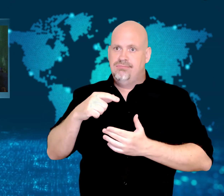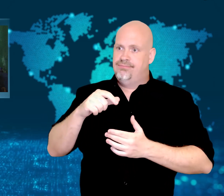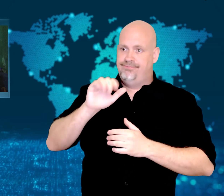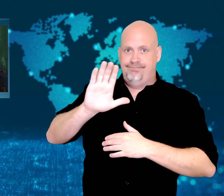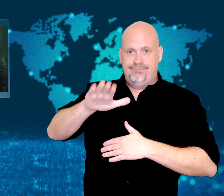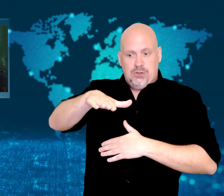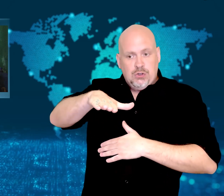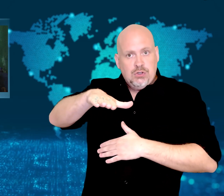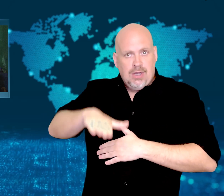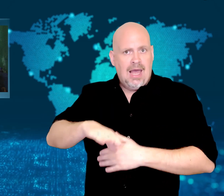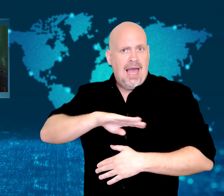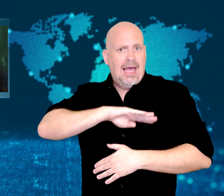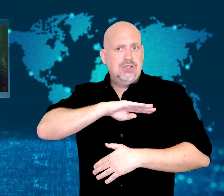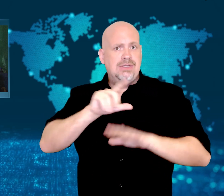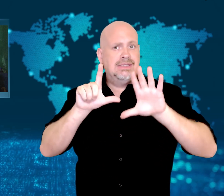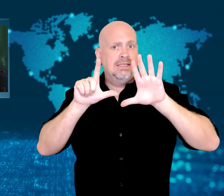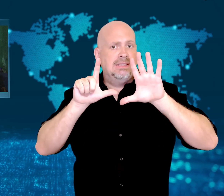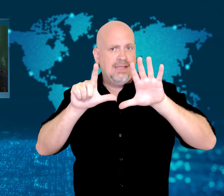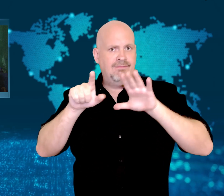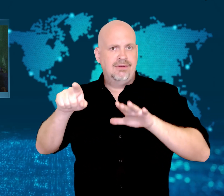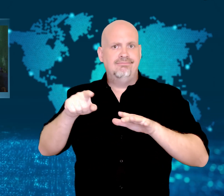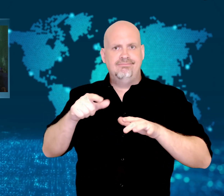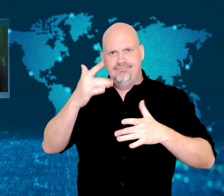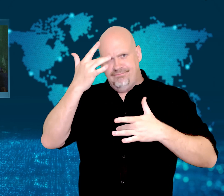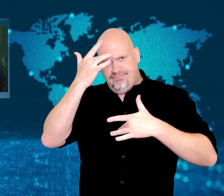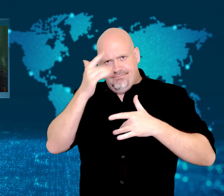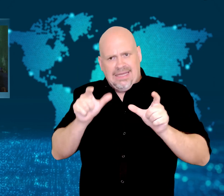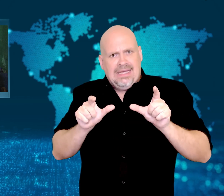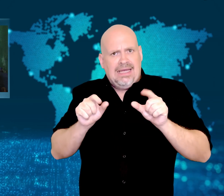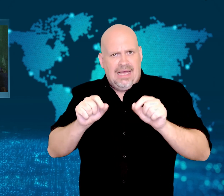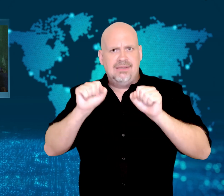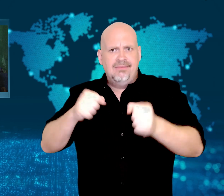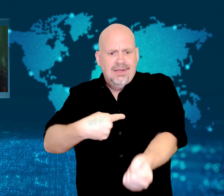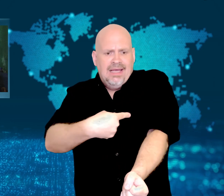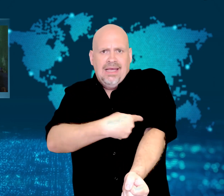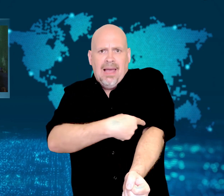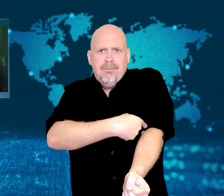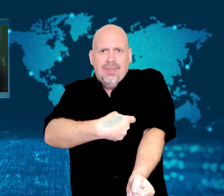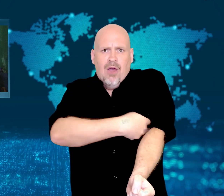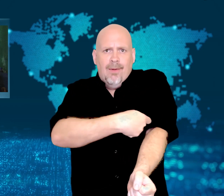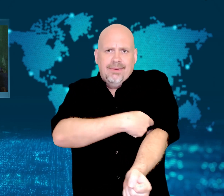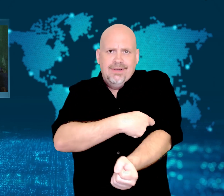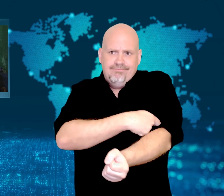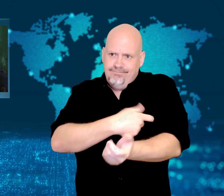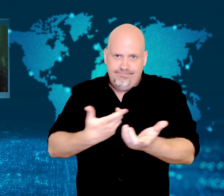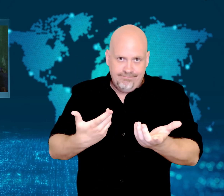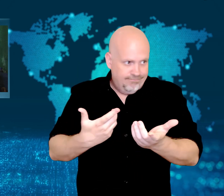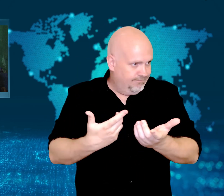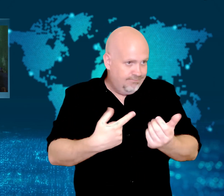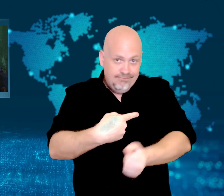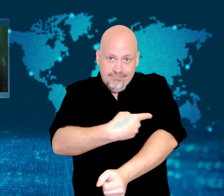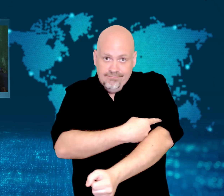Another family in Sri Lanka's capital cannot find a chemotherapy drug